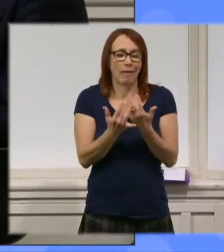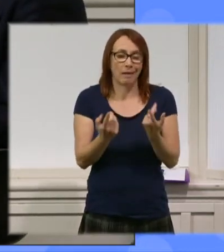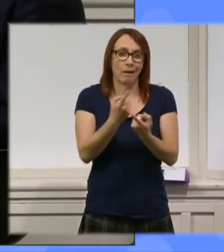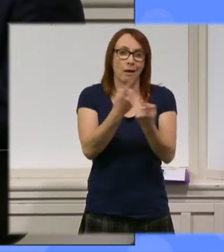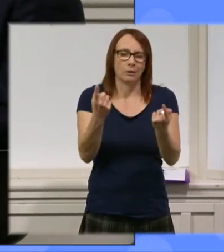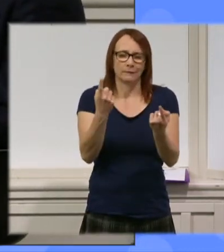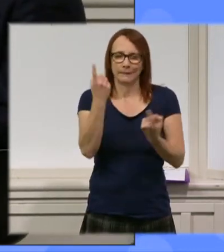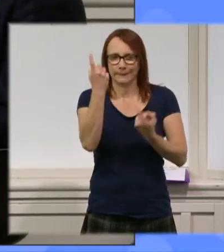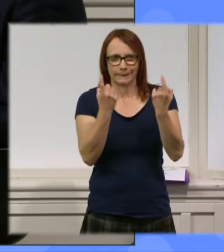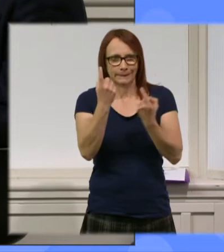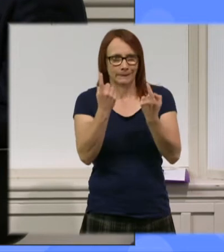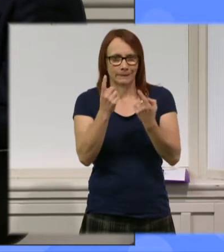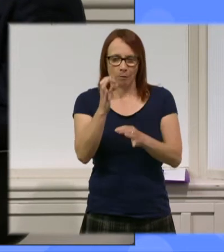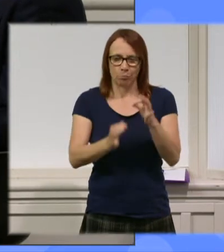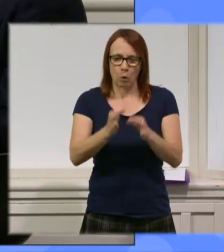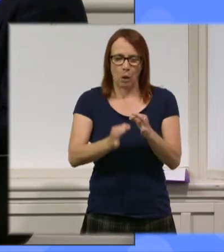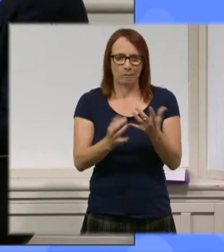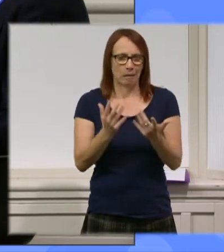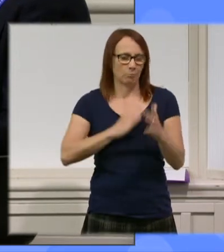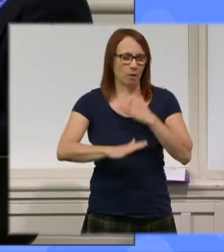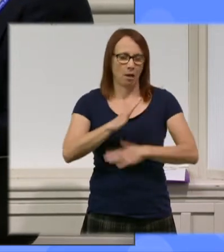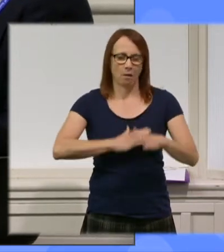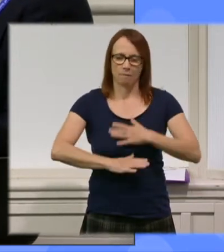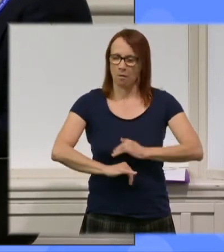which politics that are conducted a concern about is what we perceive to be